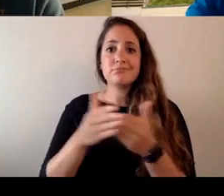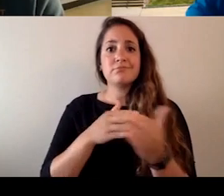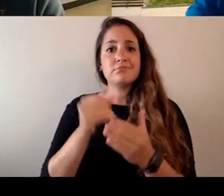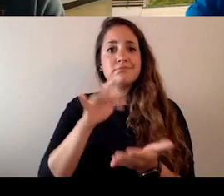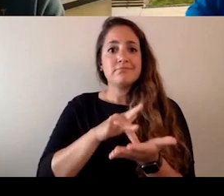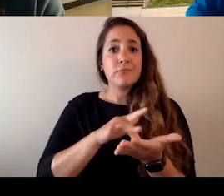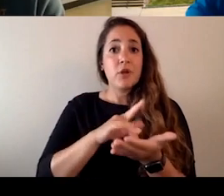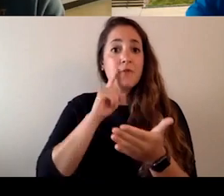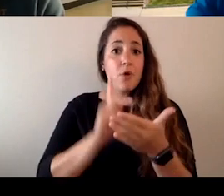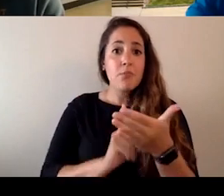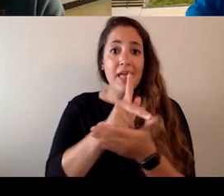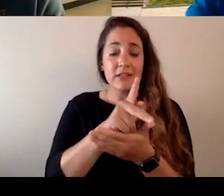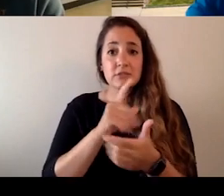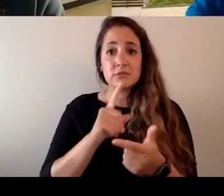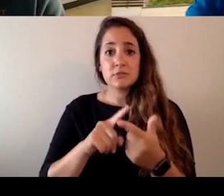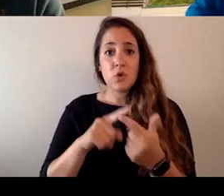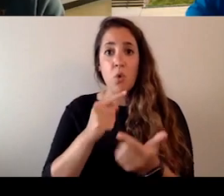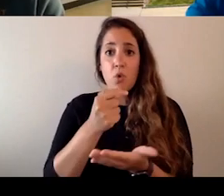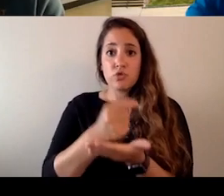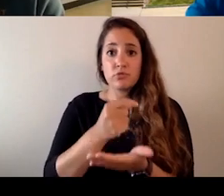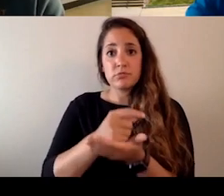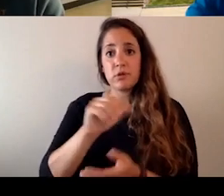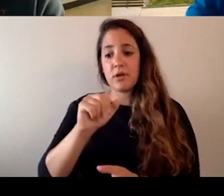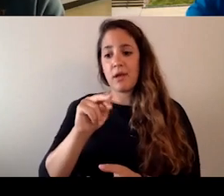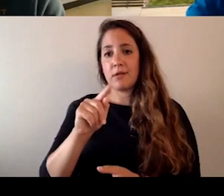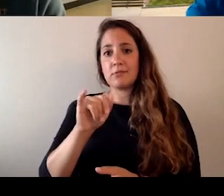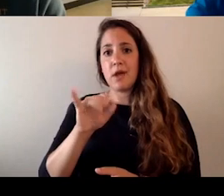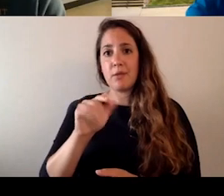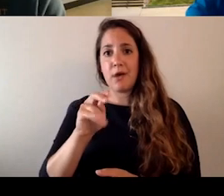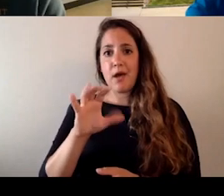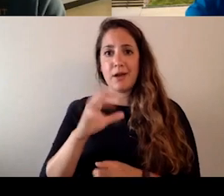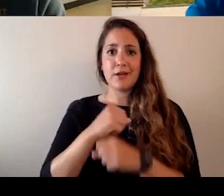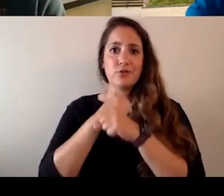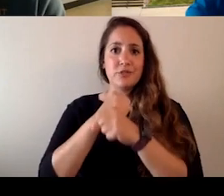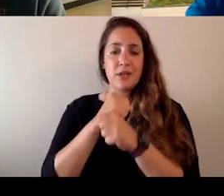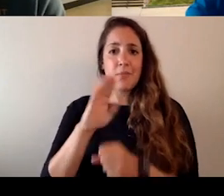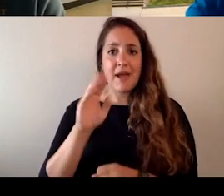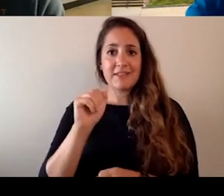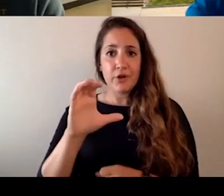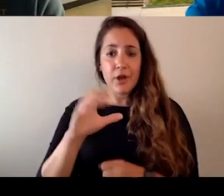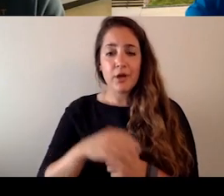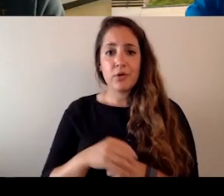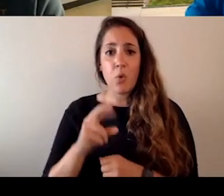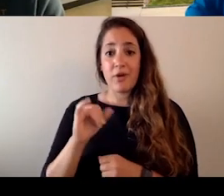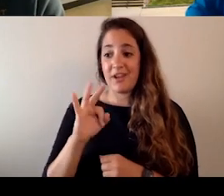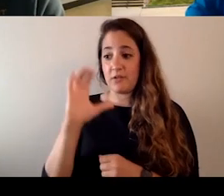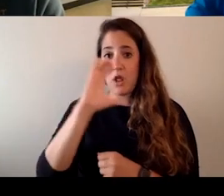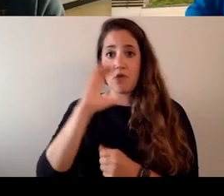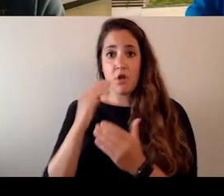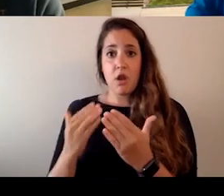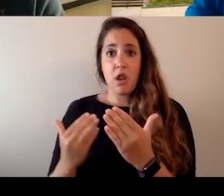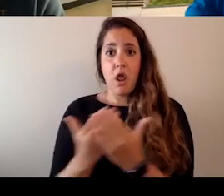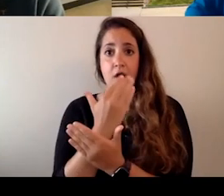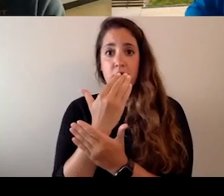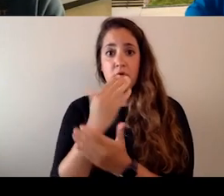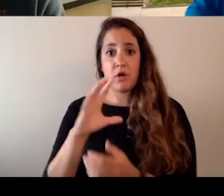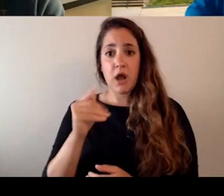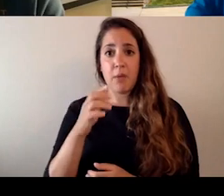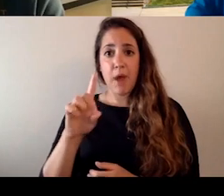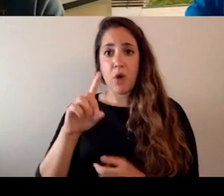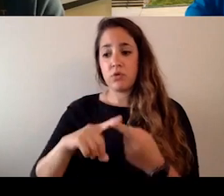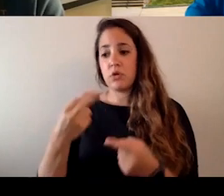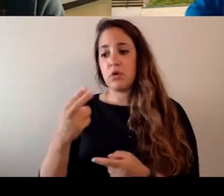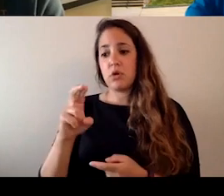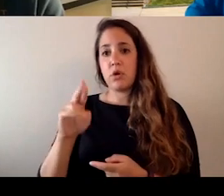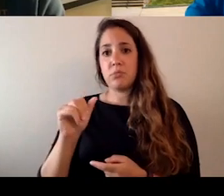medicines to treat antibiotic resistant bacteria, or looking for novel compounds - herbicides, germicides, etc.